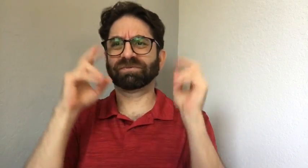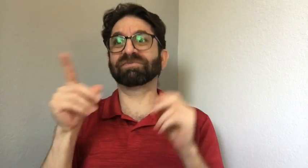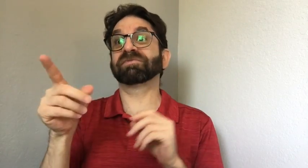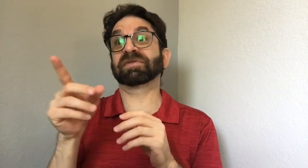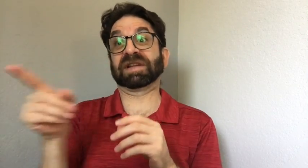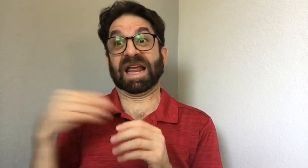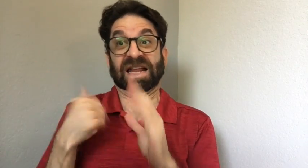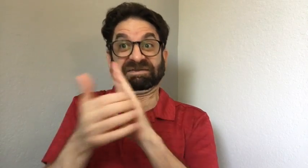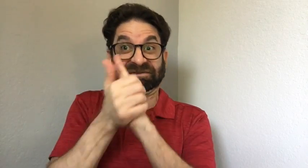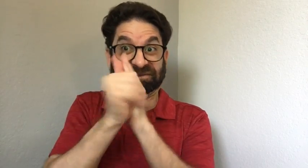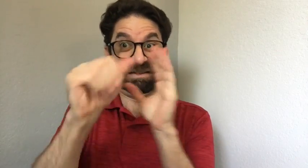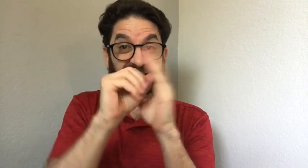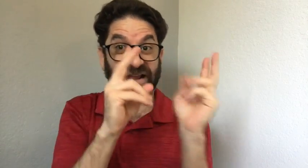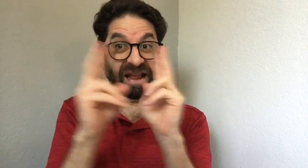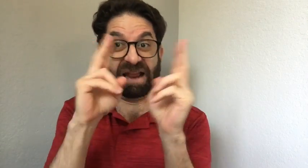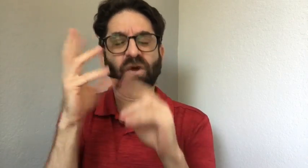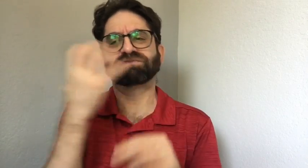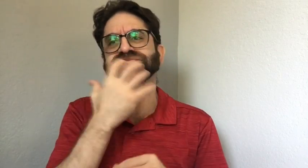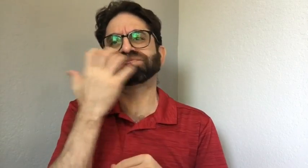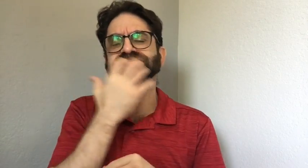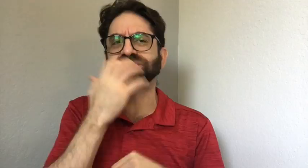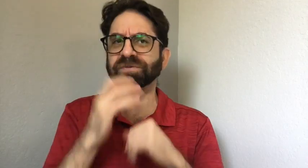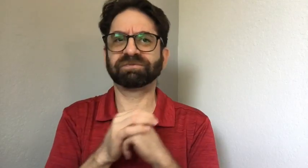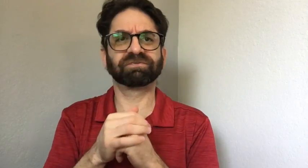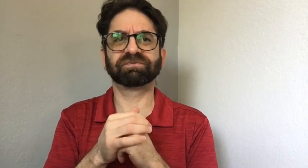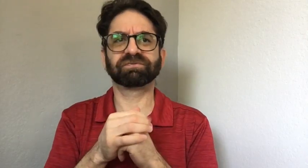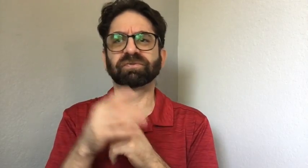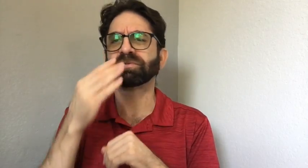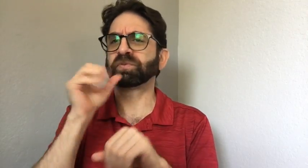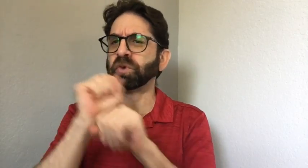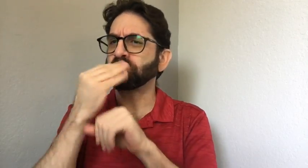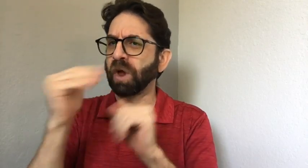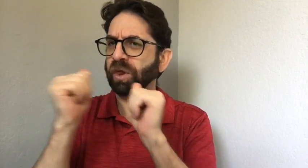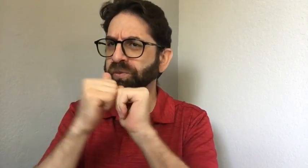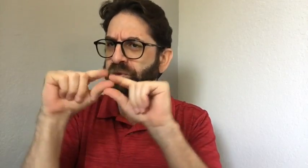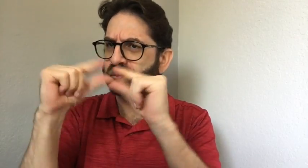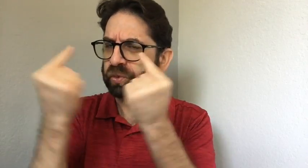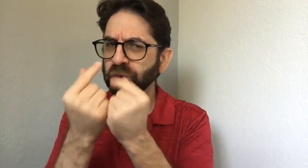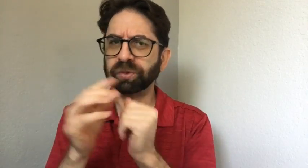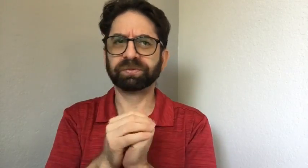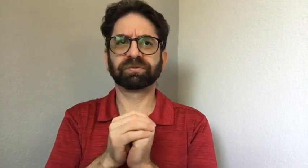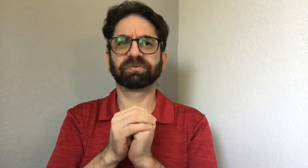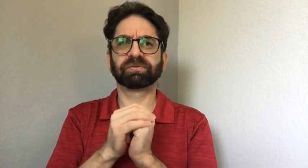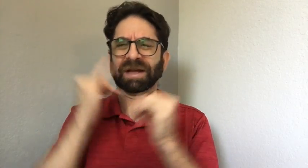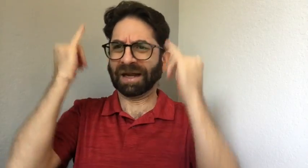to edit. I mean they've got a real skill when it comes to